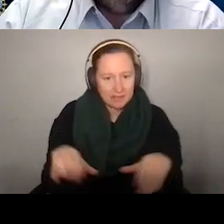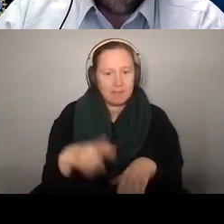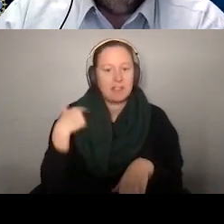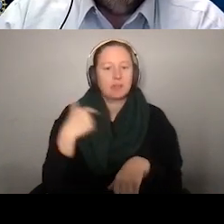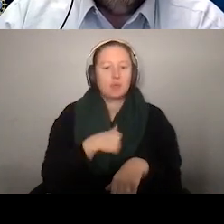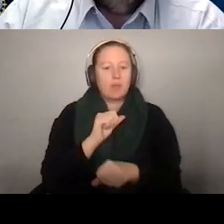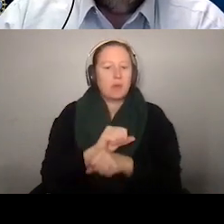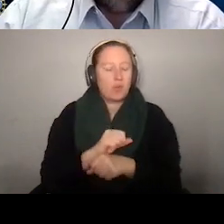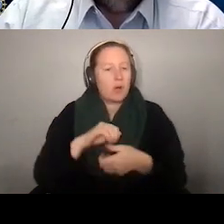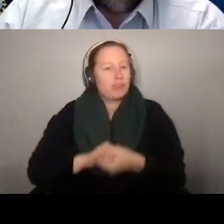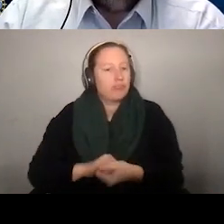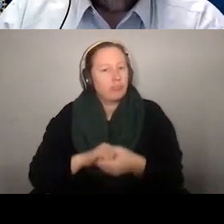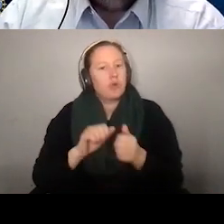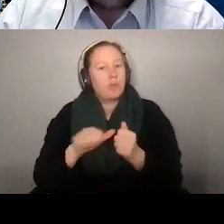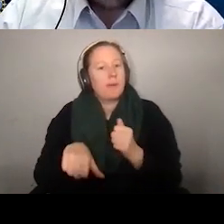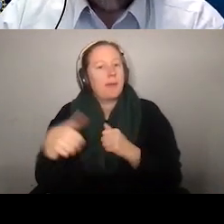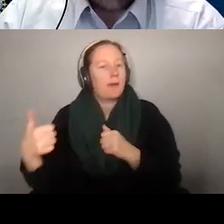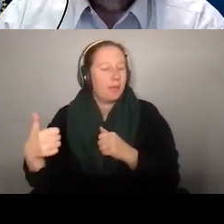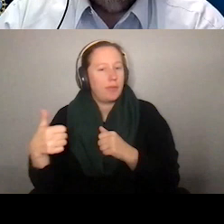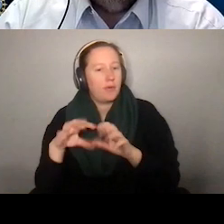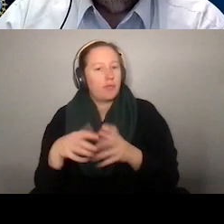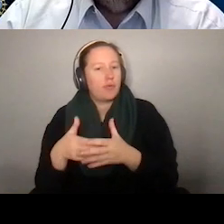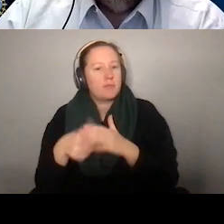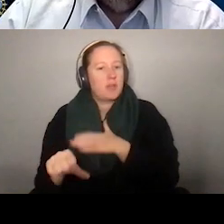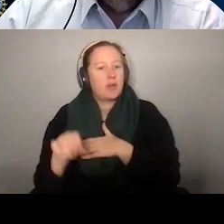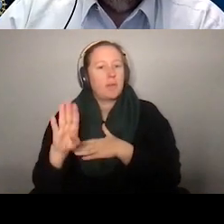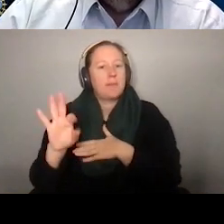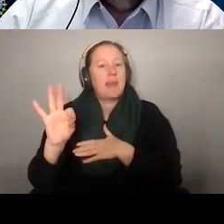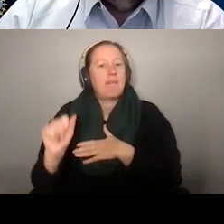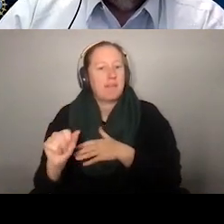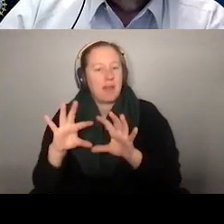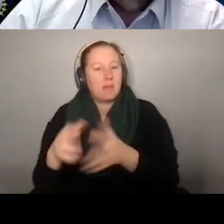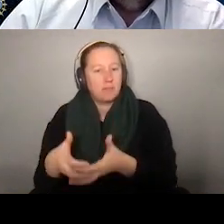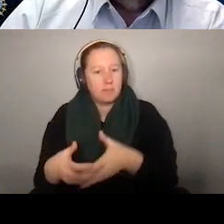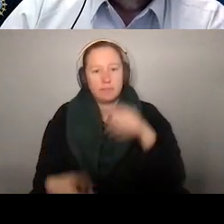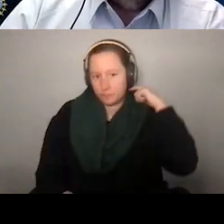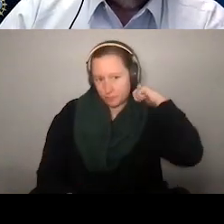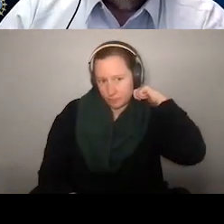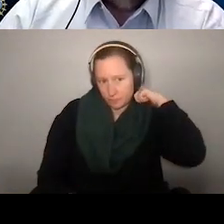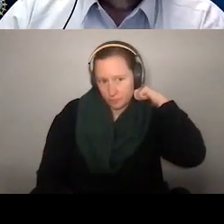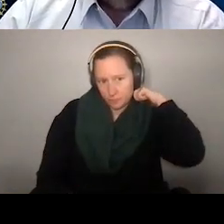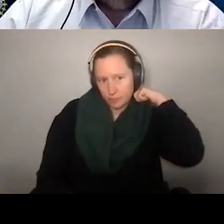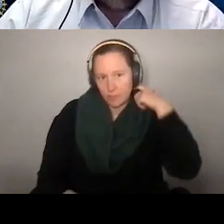under the BFA organization. The Awardee Cash Management Service